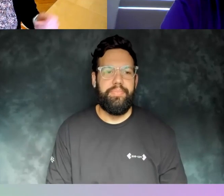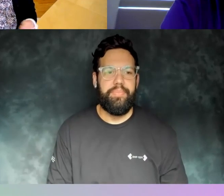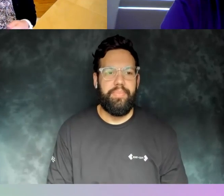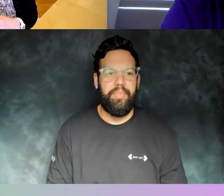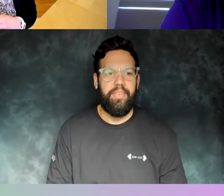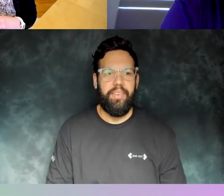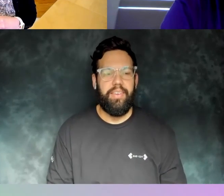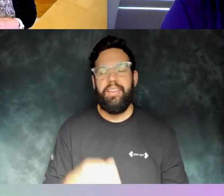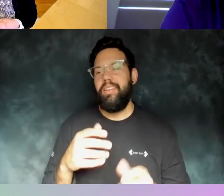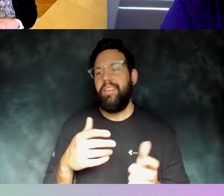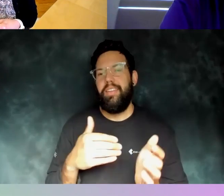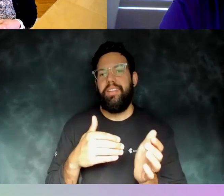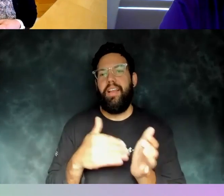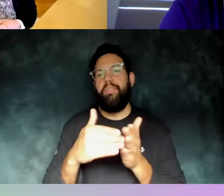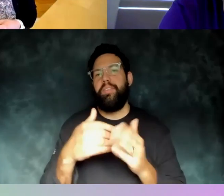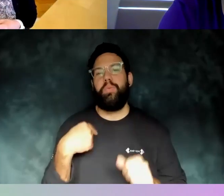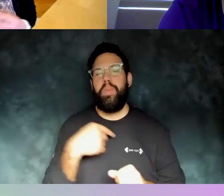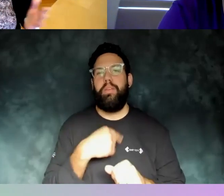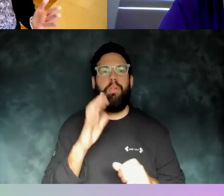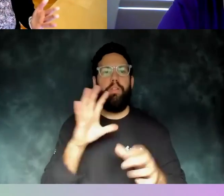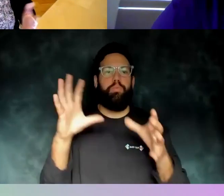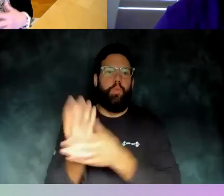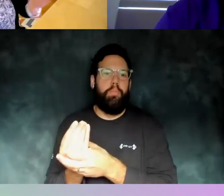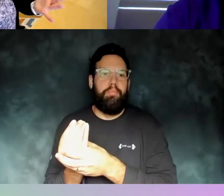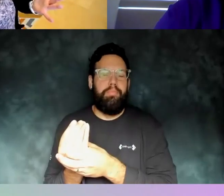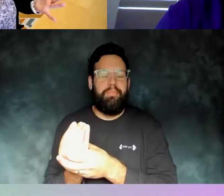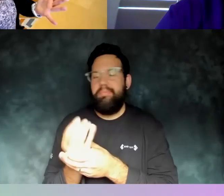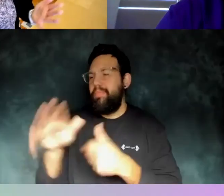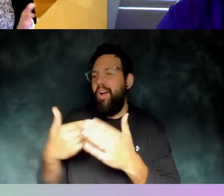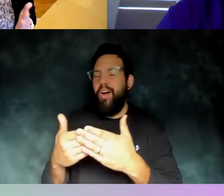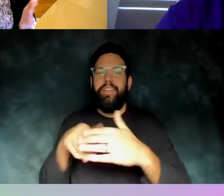[TILLY] I thought it was a very tangible answer. The